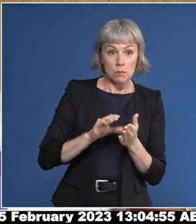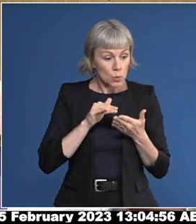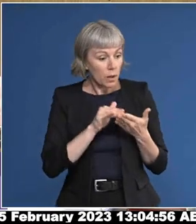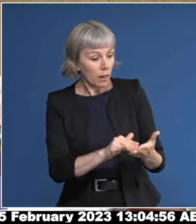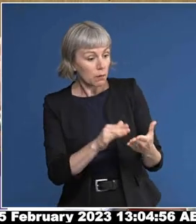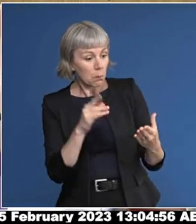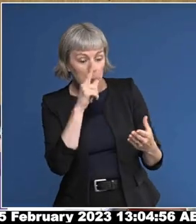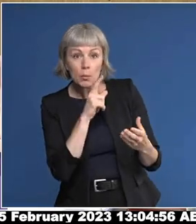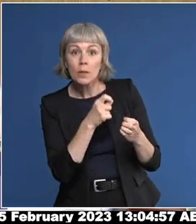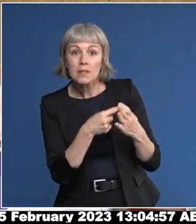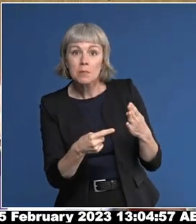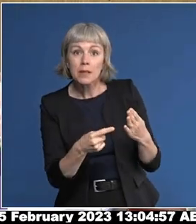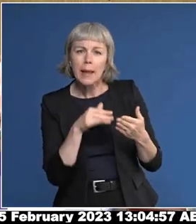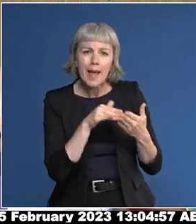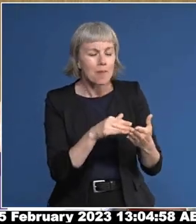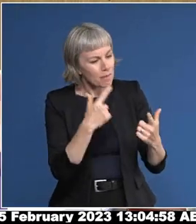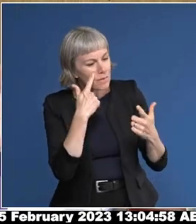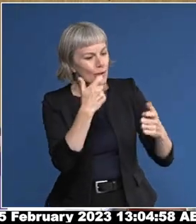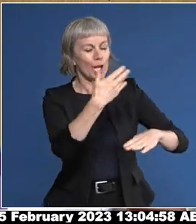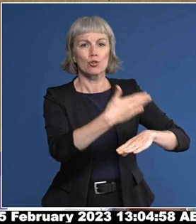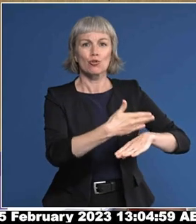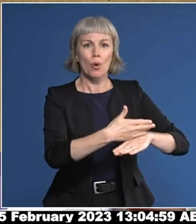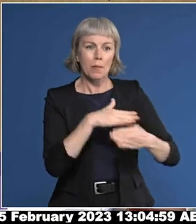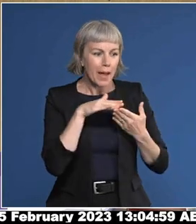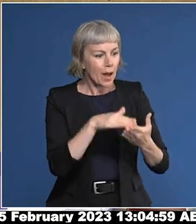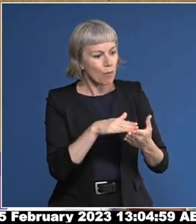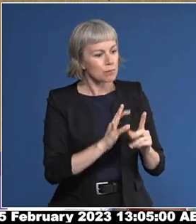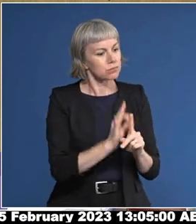their work choices and in the skills of their working life, and yet your organisation